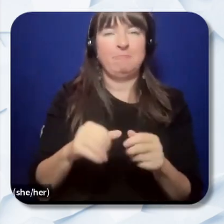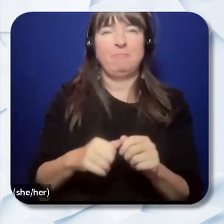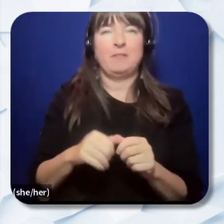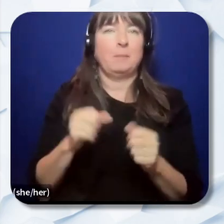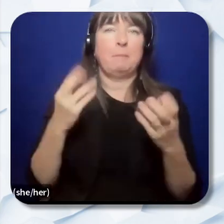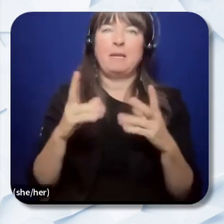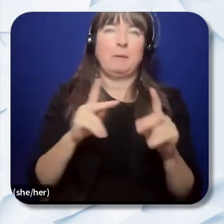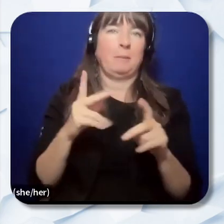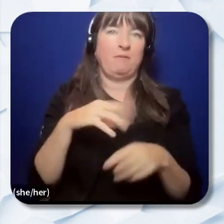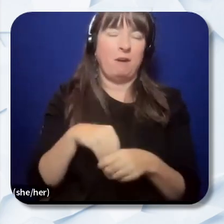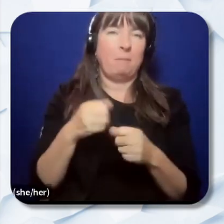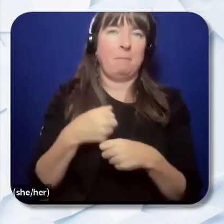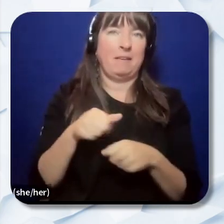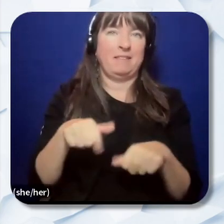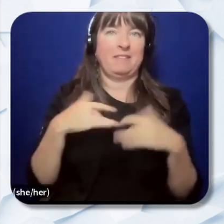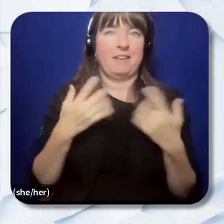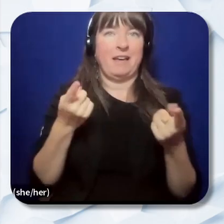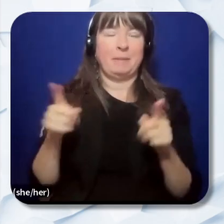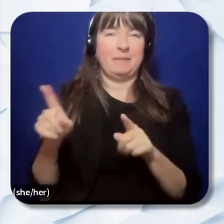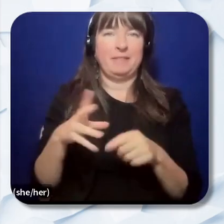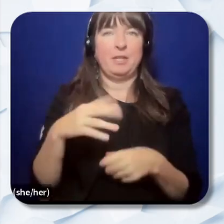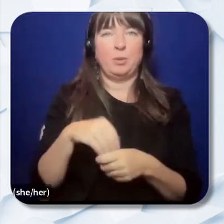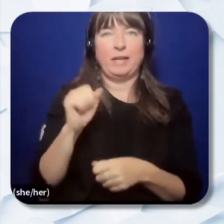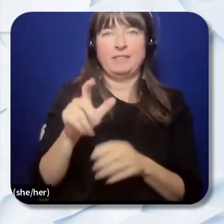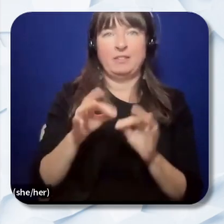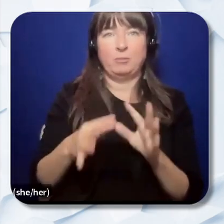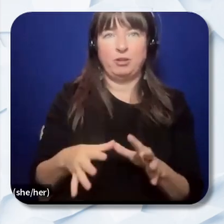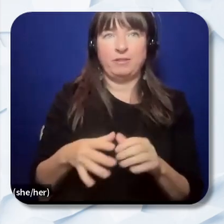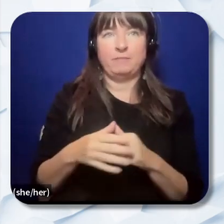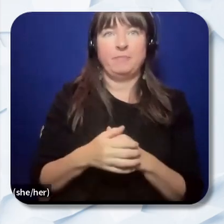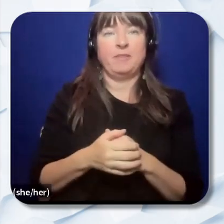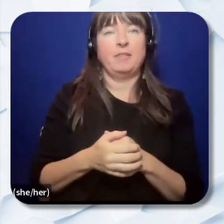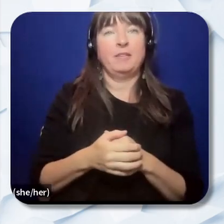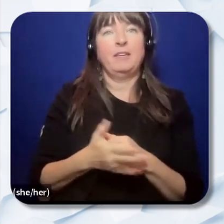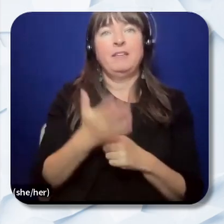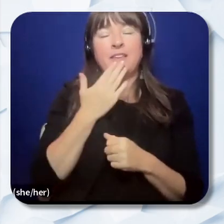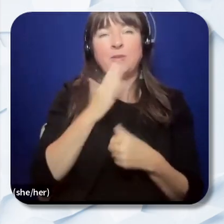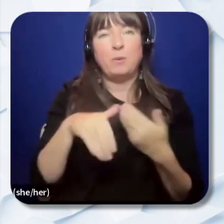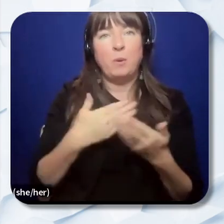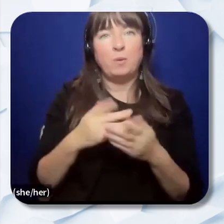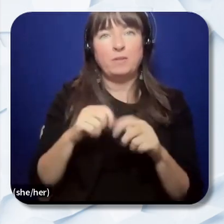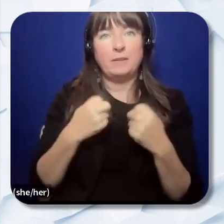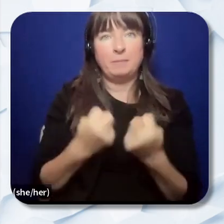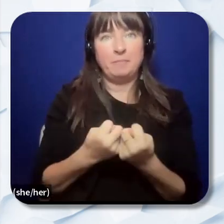event happen including our ASL interpreters. Thank you to the entire team and thank you to